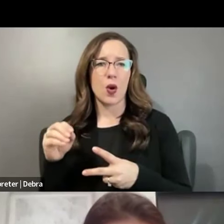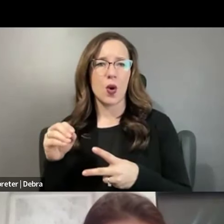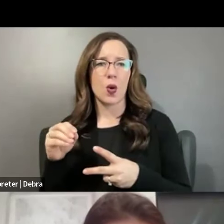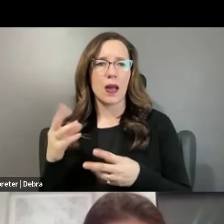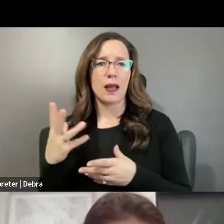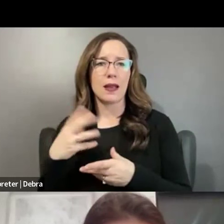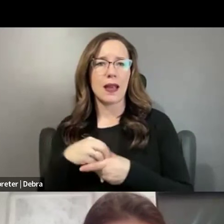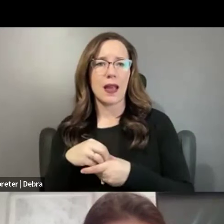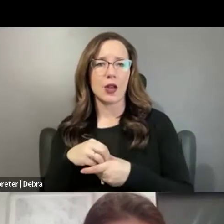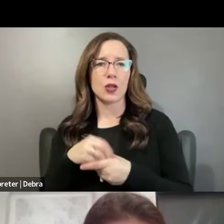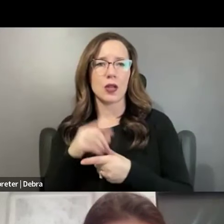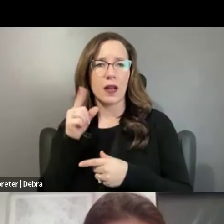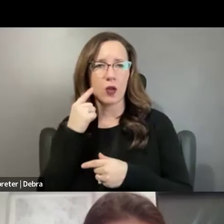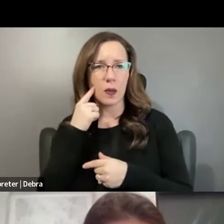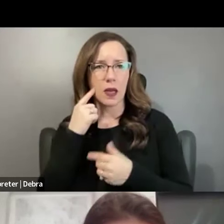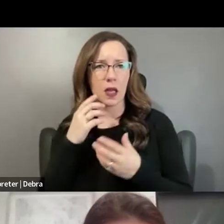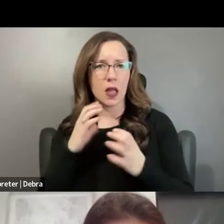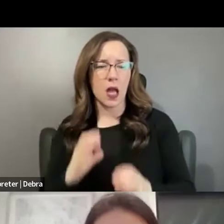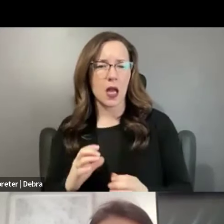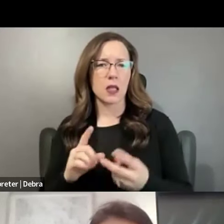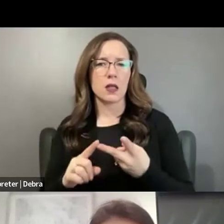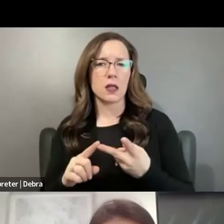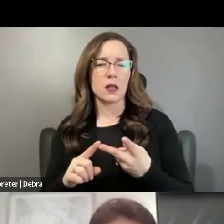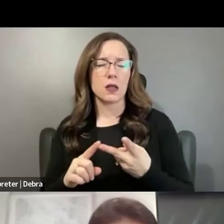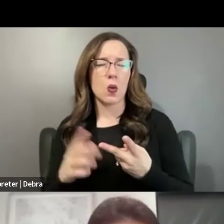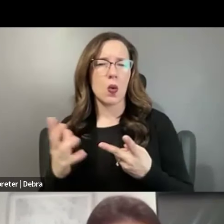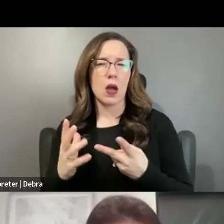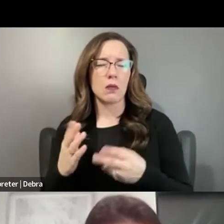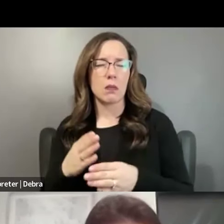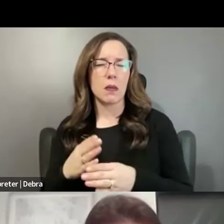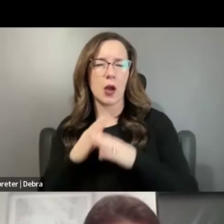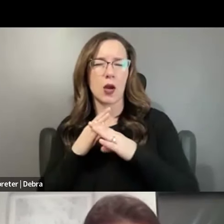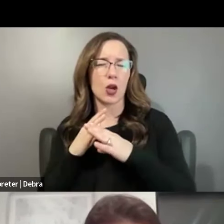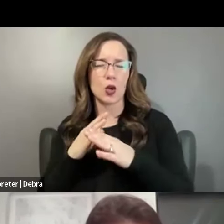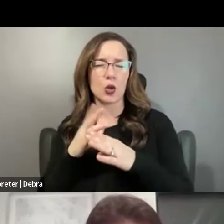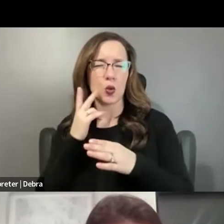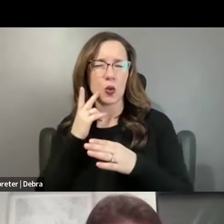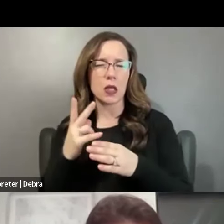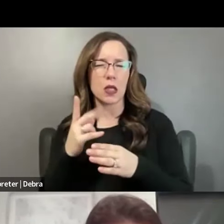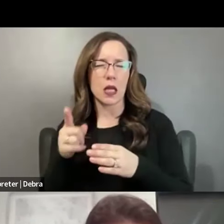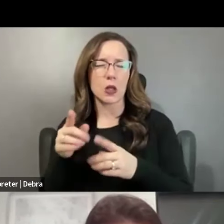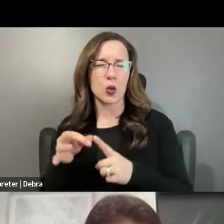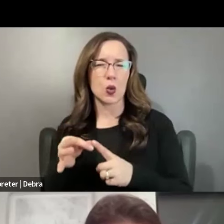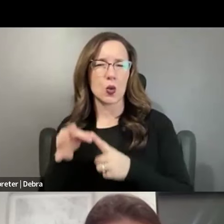What barriers are you seeing that is unique to the public sector?